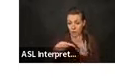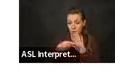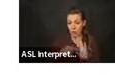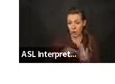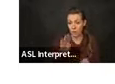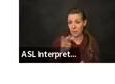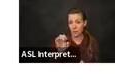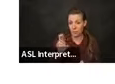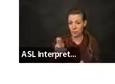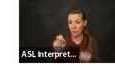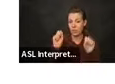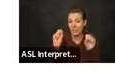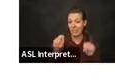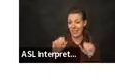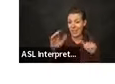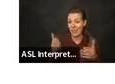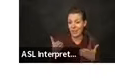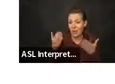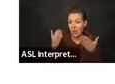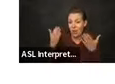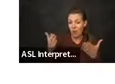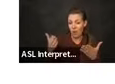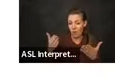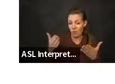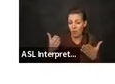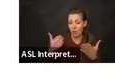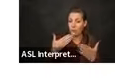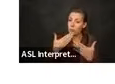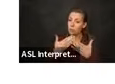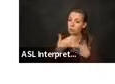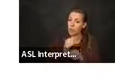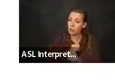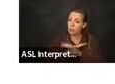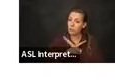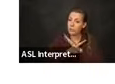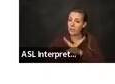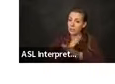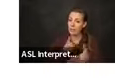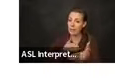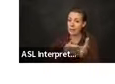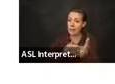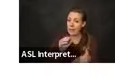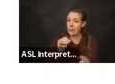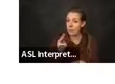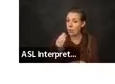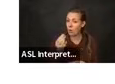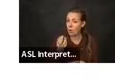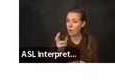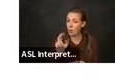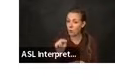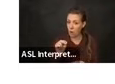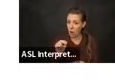can offer good protection against the Omar Cron variant with the initial two dose